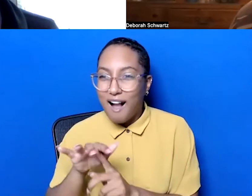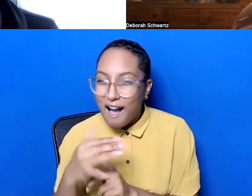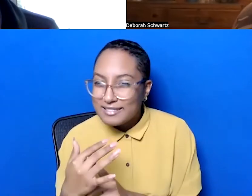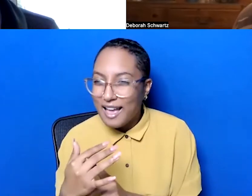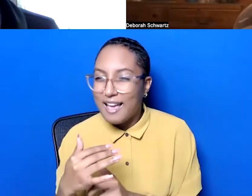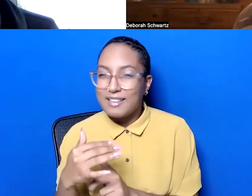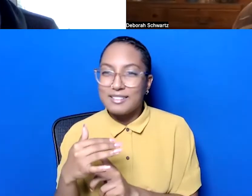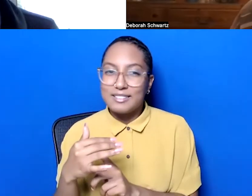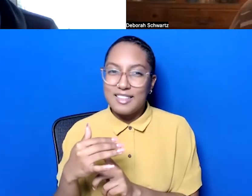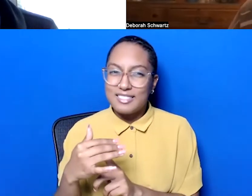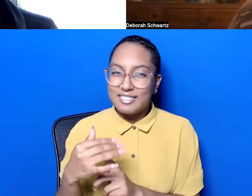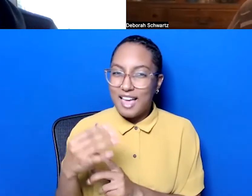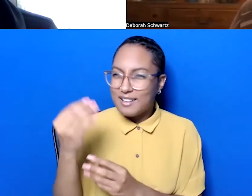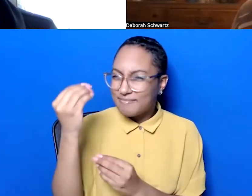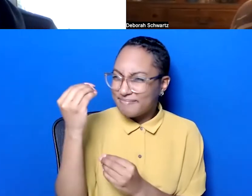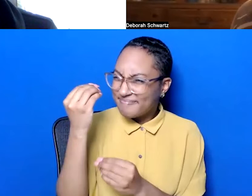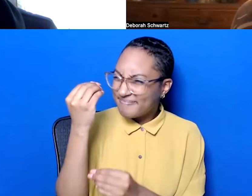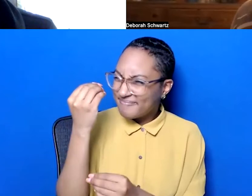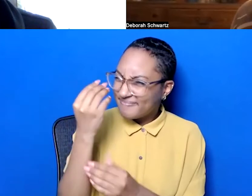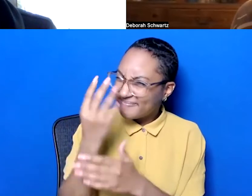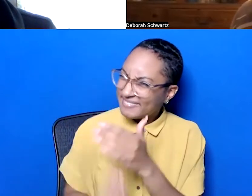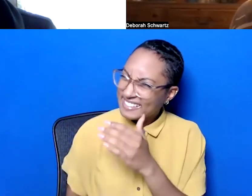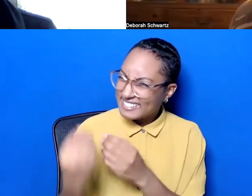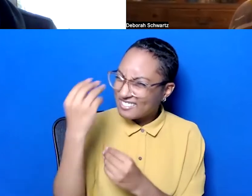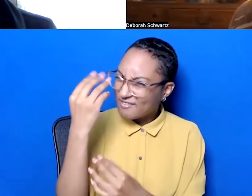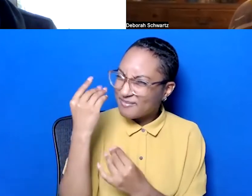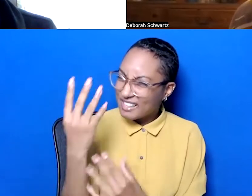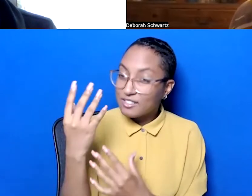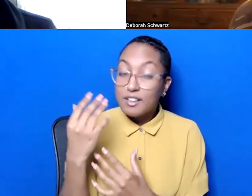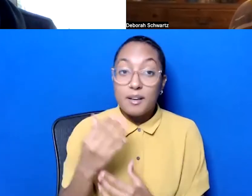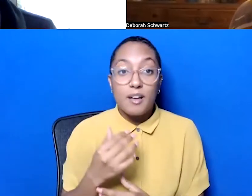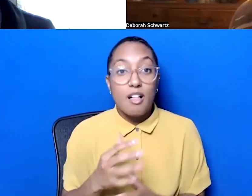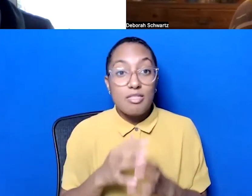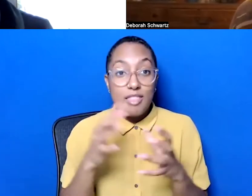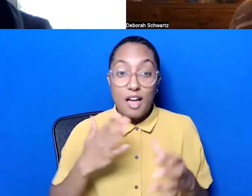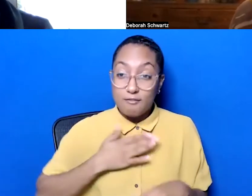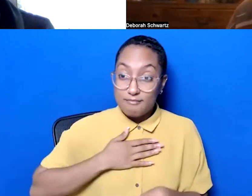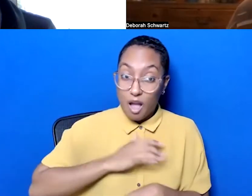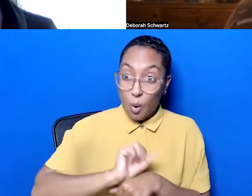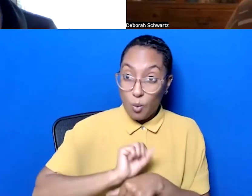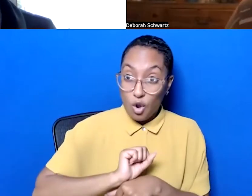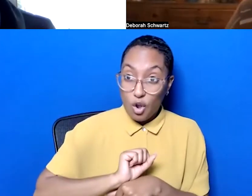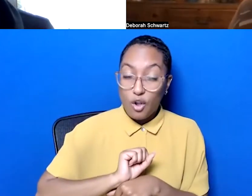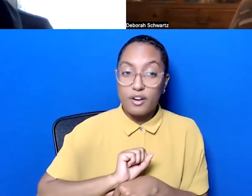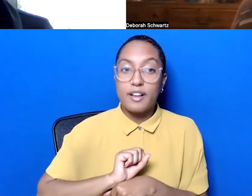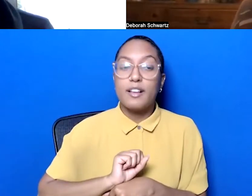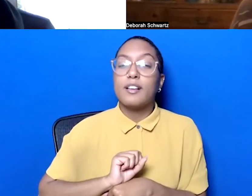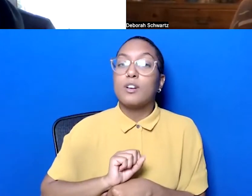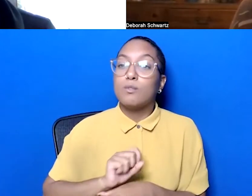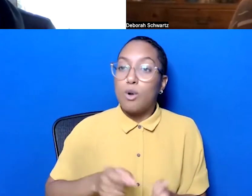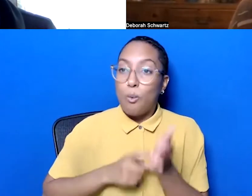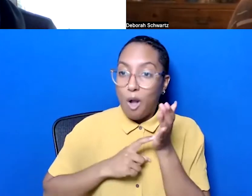element that, that we need. Much of my own work involves gathering oral histories as well, and one